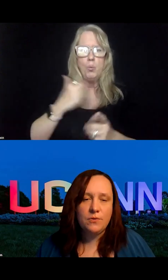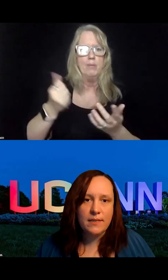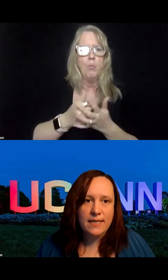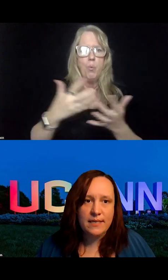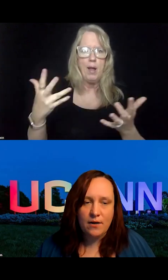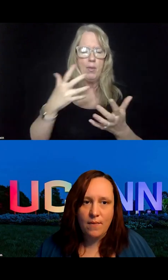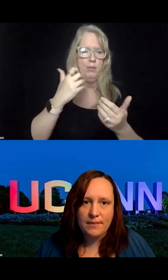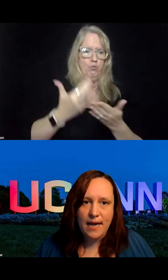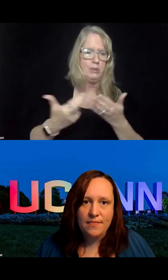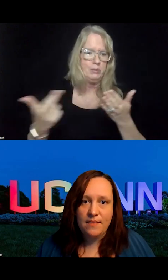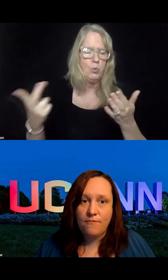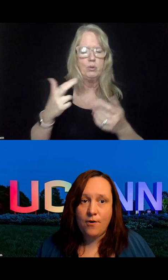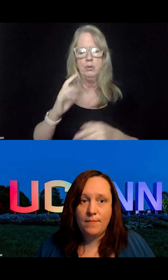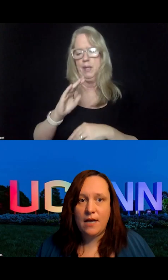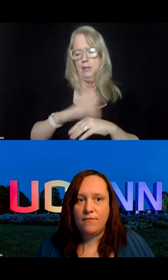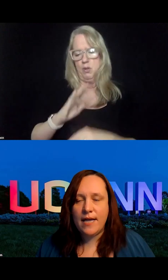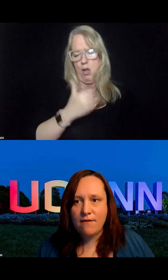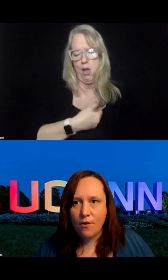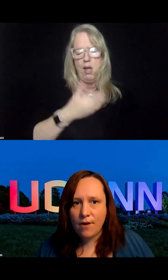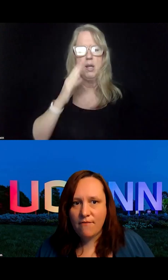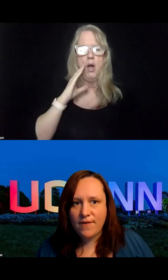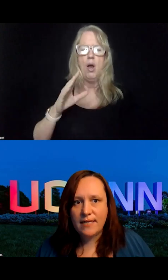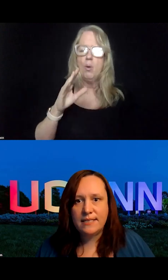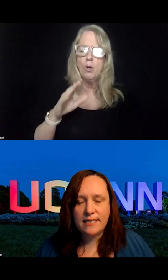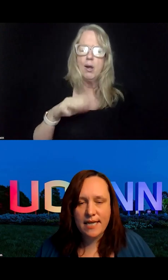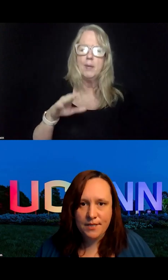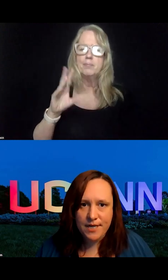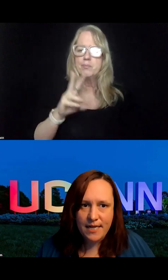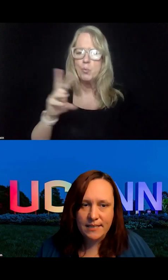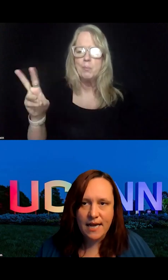RESOURCES ON OUR WEBSITE IN THE FORM OF INFOGRAPHICS, TIP SHEETS,